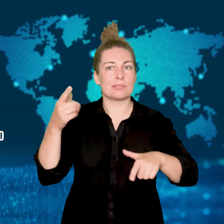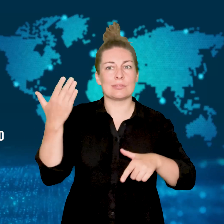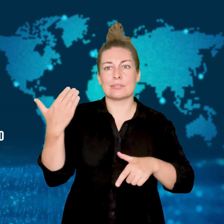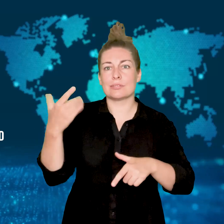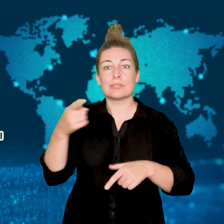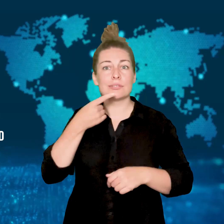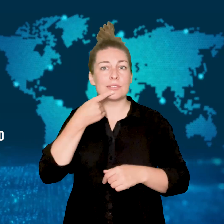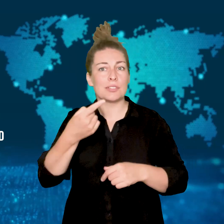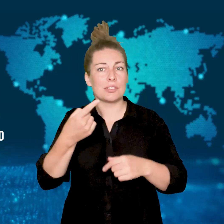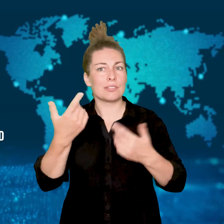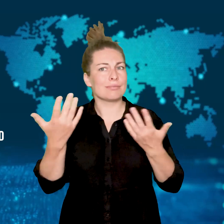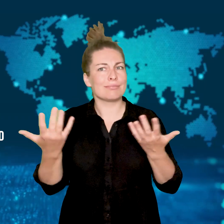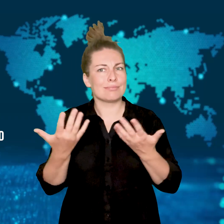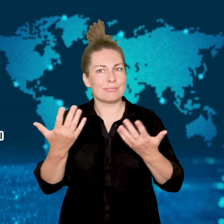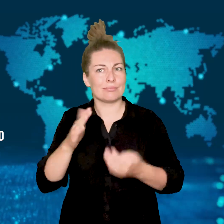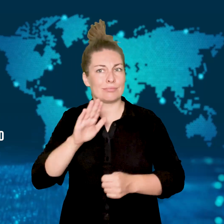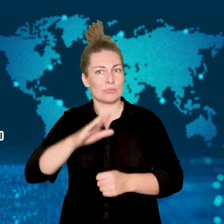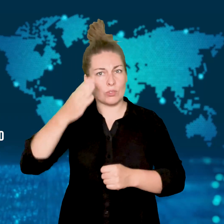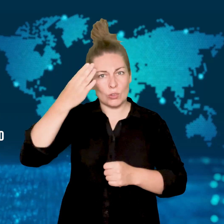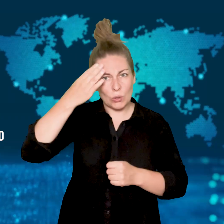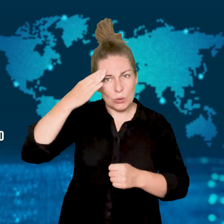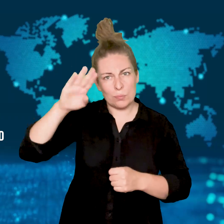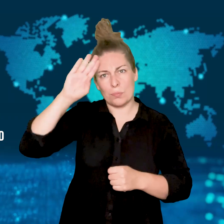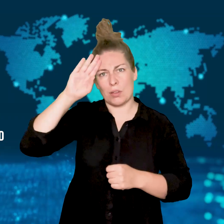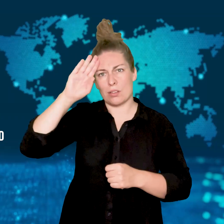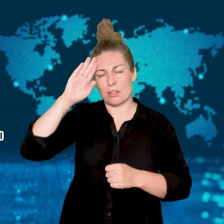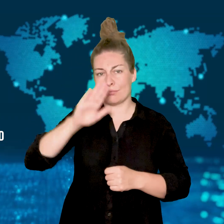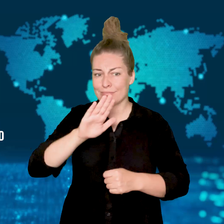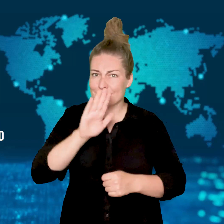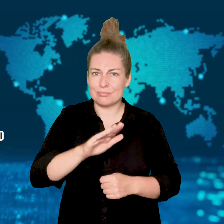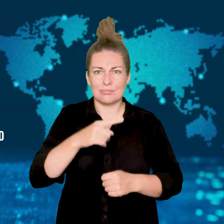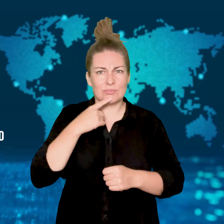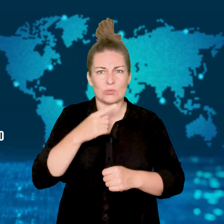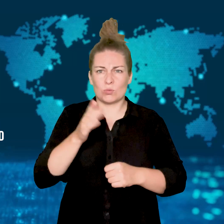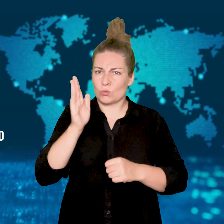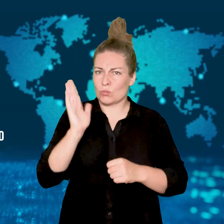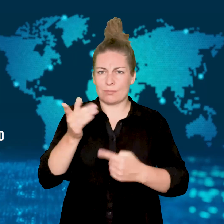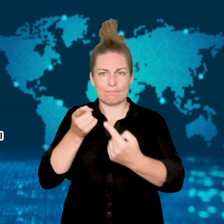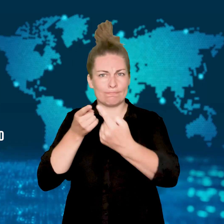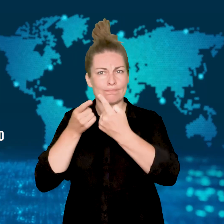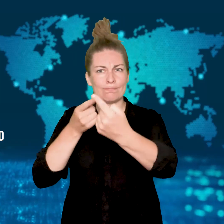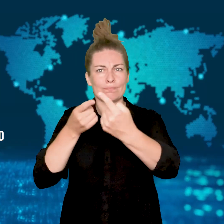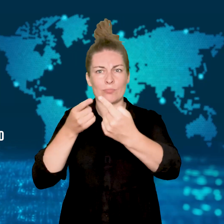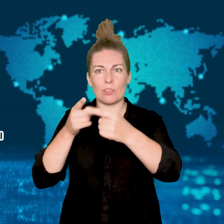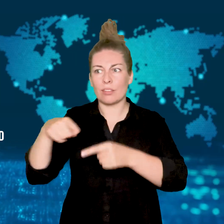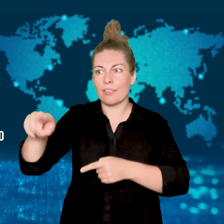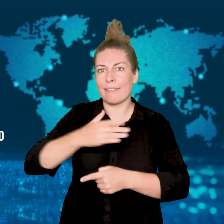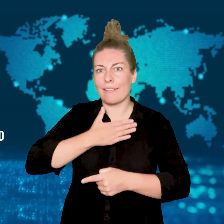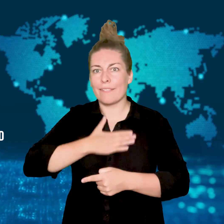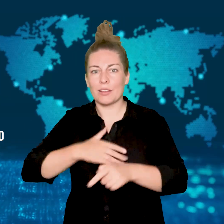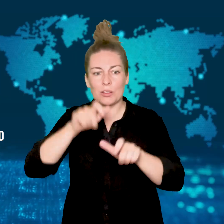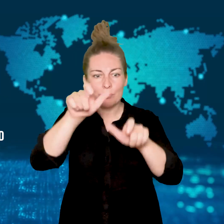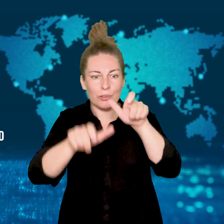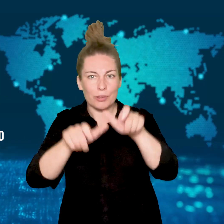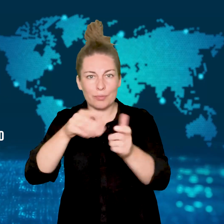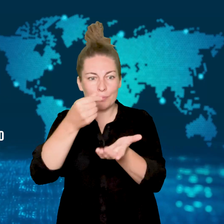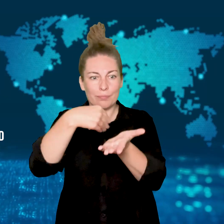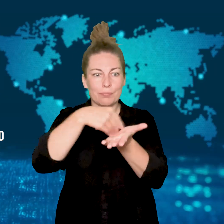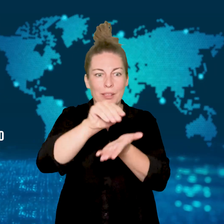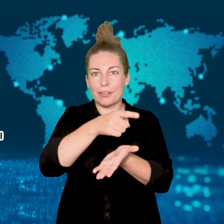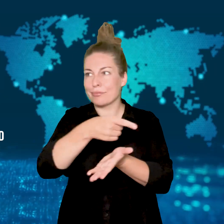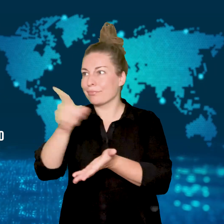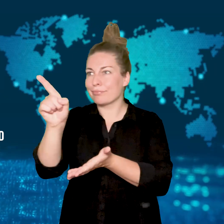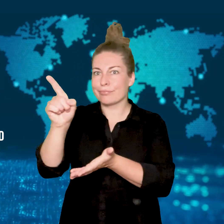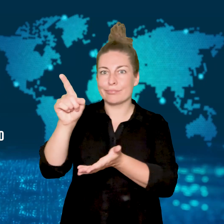"act decisively against those who engage in human trafficking" to